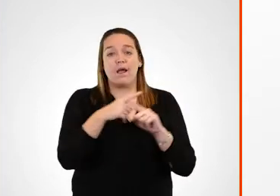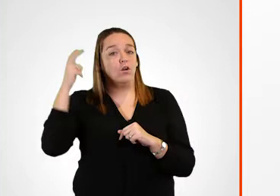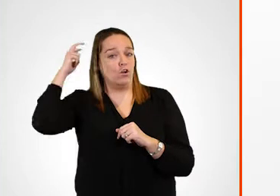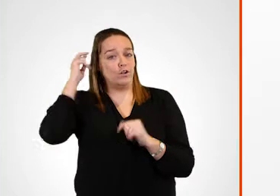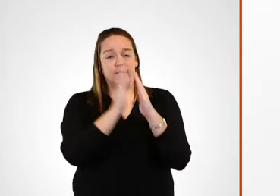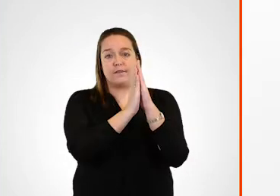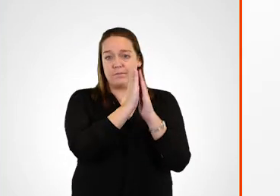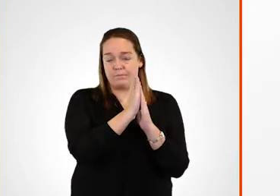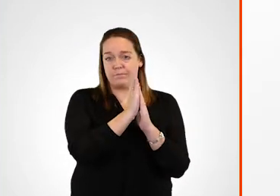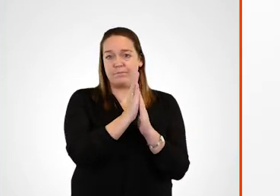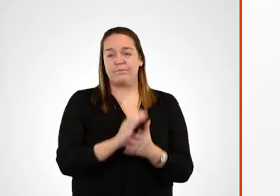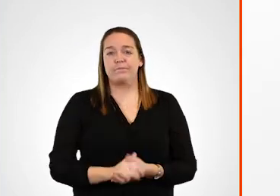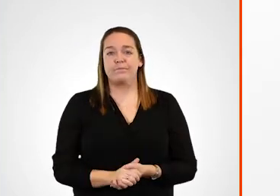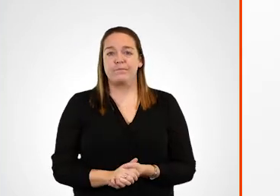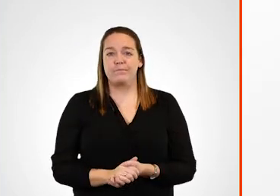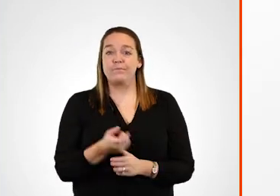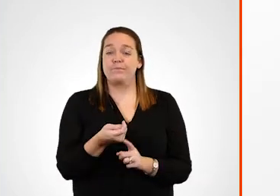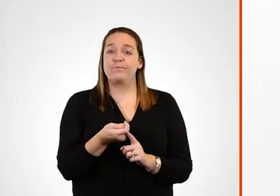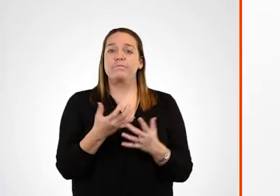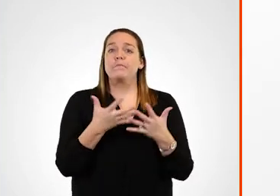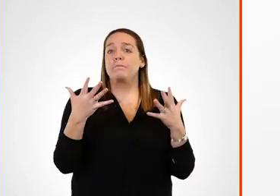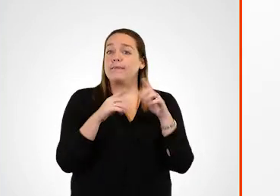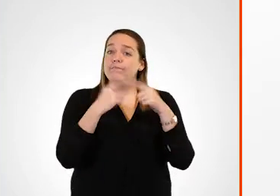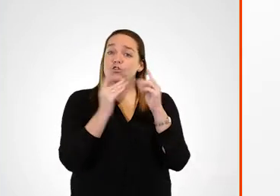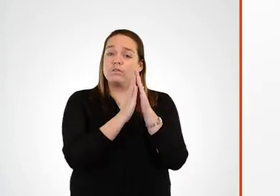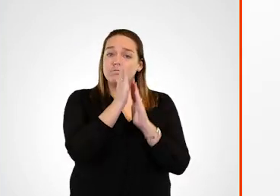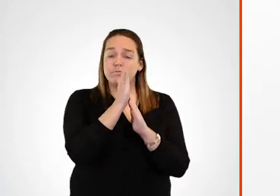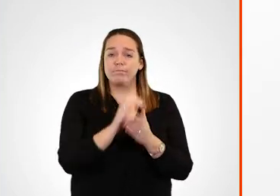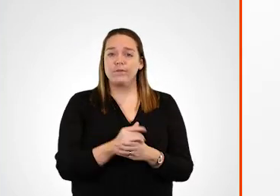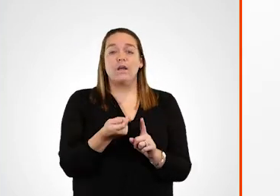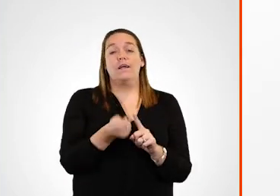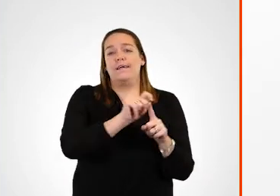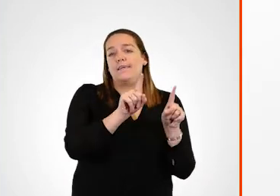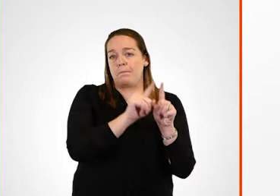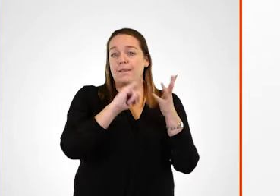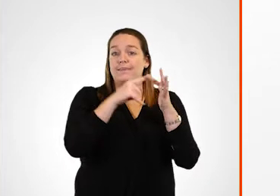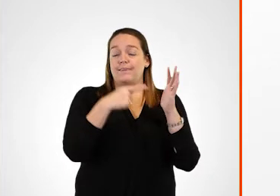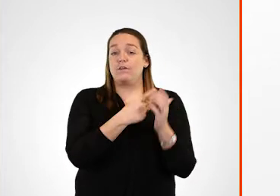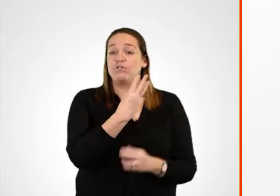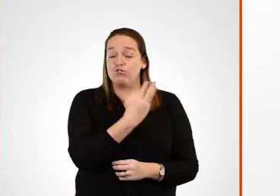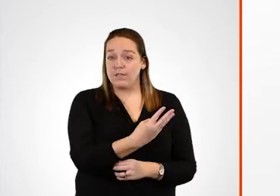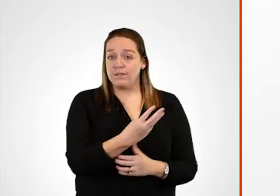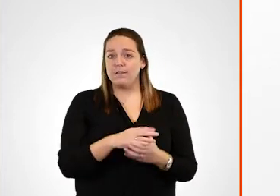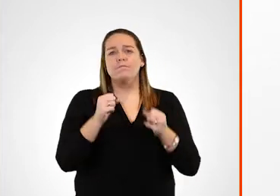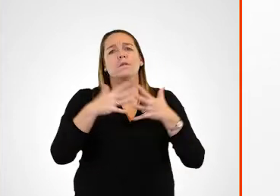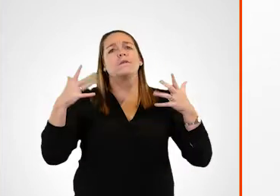and the cochlear implant users, a significant difference there, and the same in set 3, we see a big difference